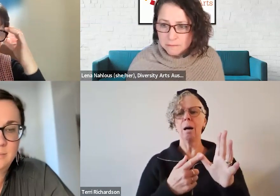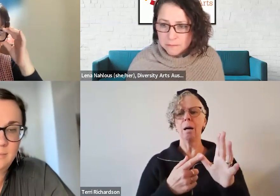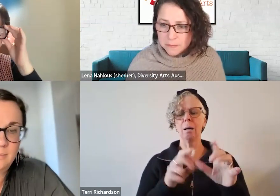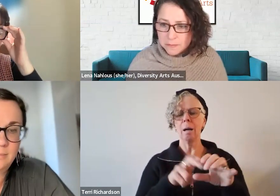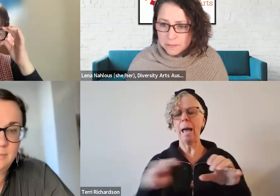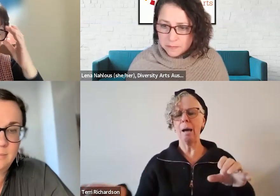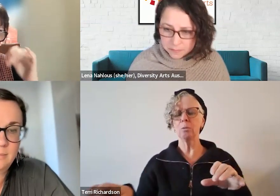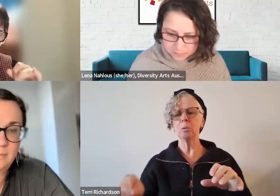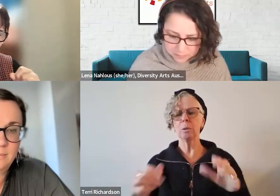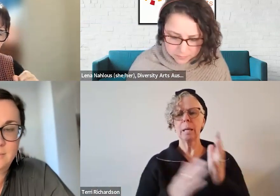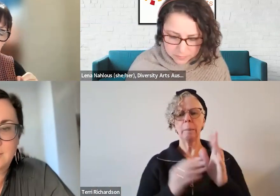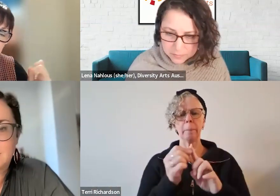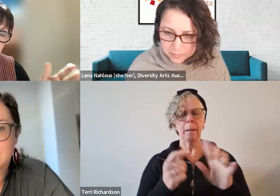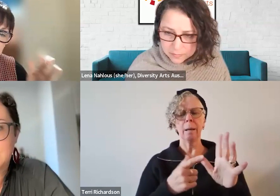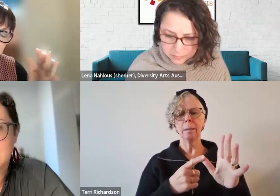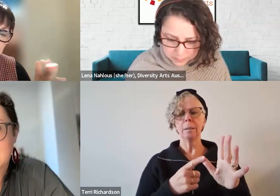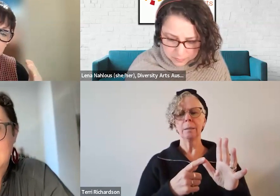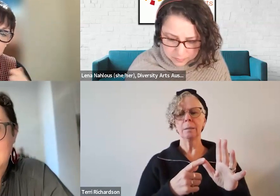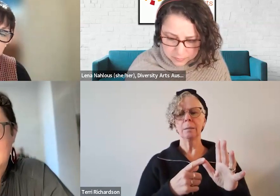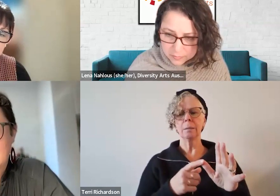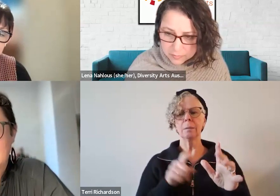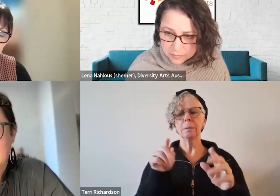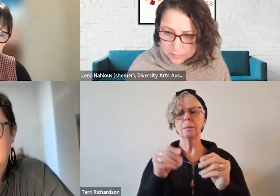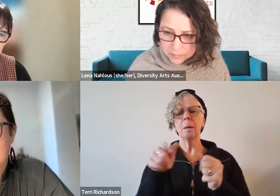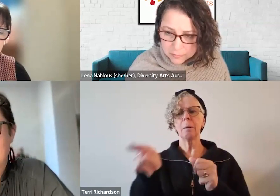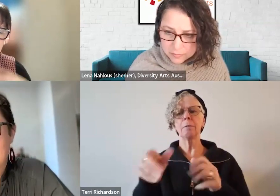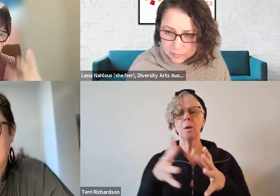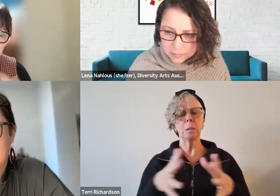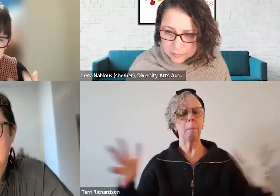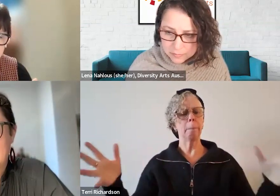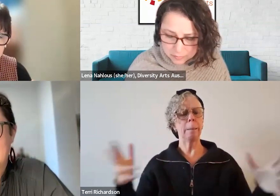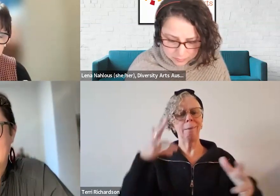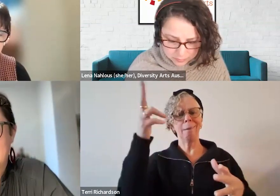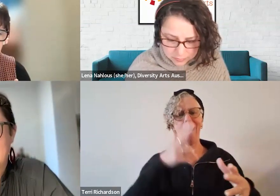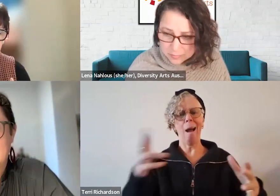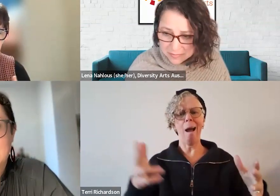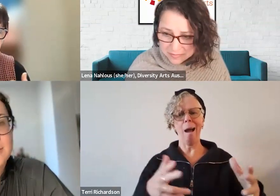but if a lot of those are major performing arts organisations, the very traditional arts organisations didn't have